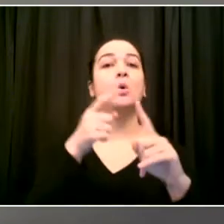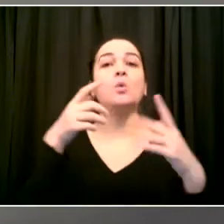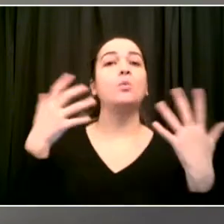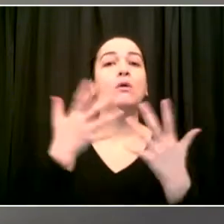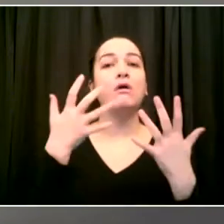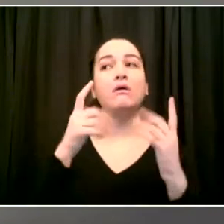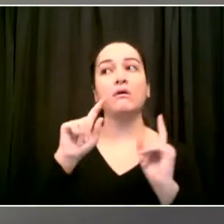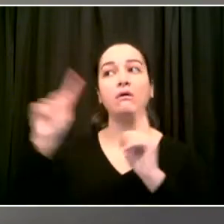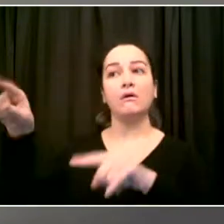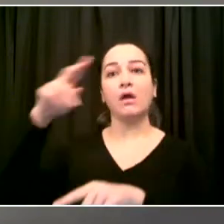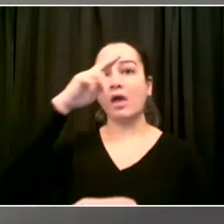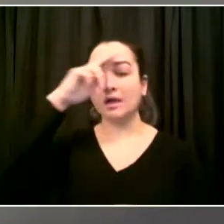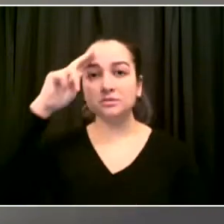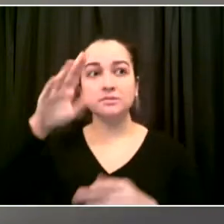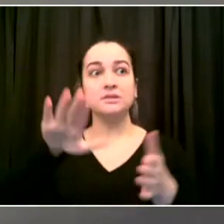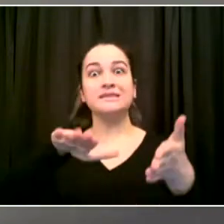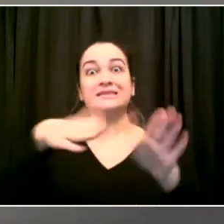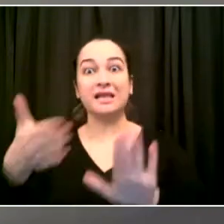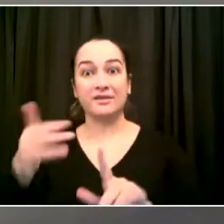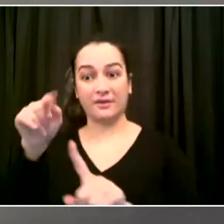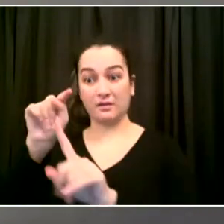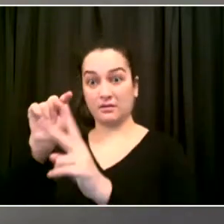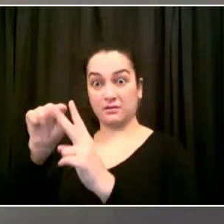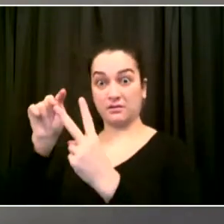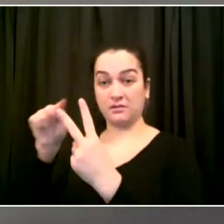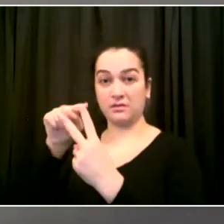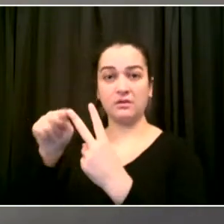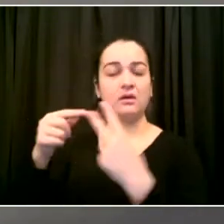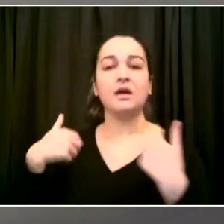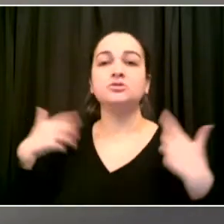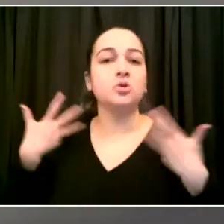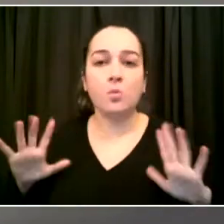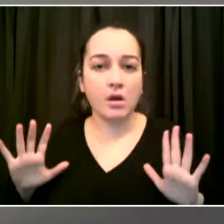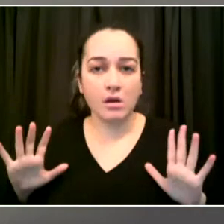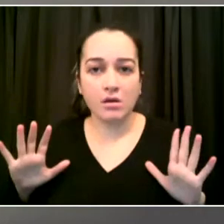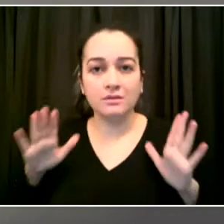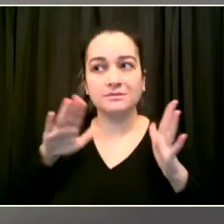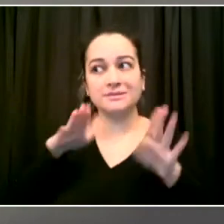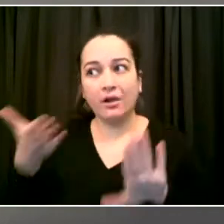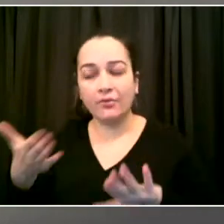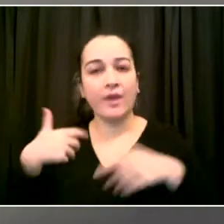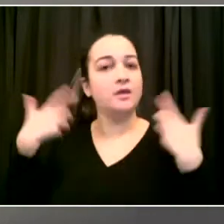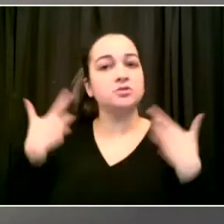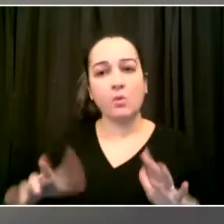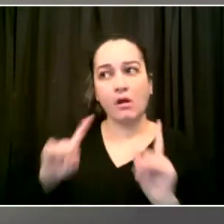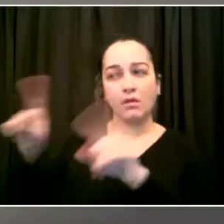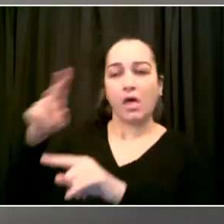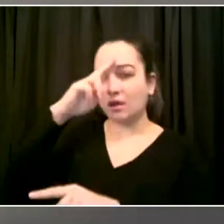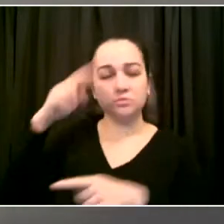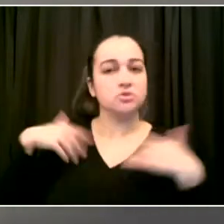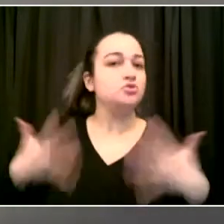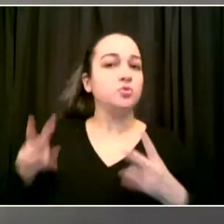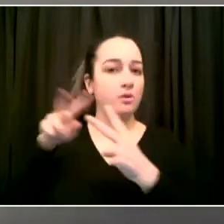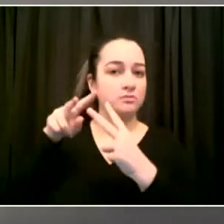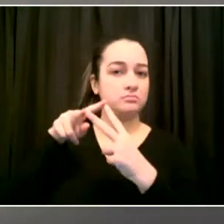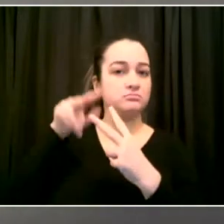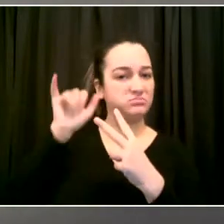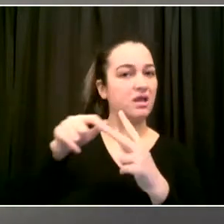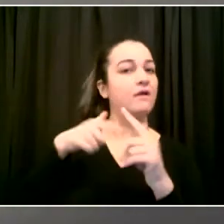HOSPITALIZATION AND DEATH JOHNSON & JOHNNONS ACVCINE EVERY BIT AS